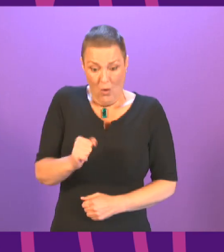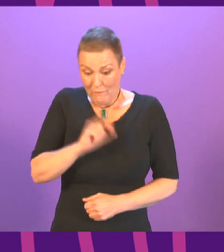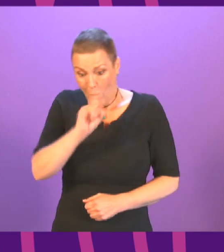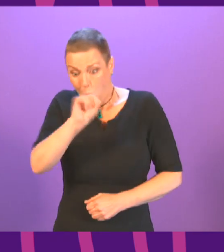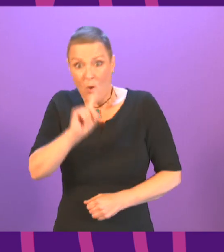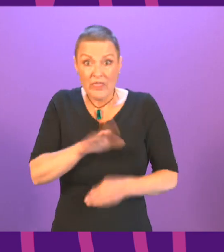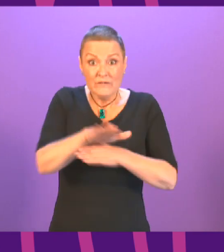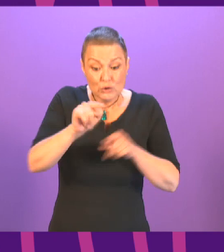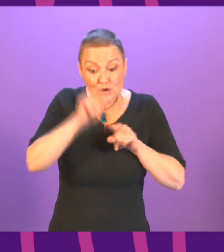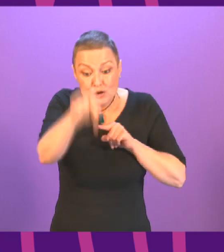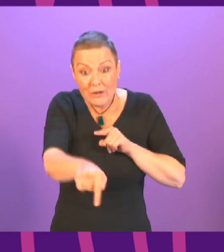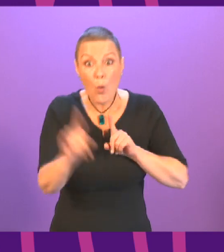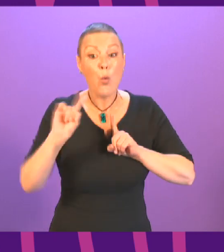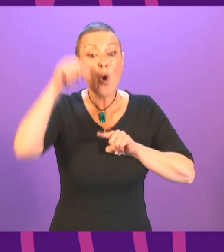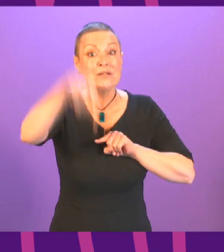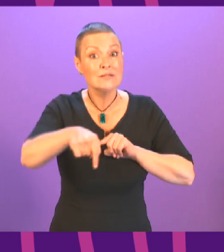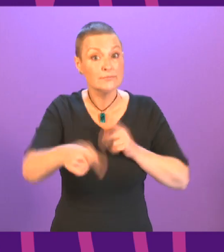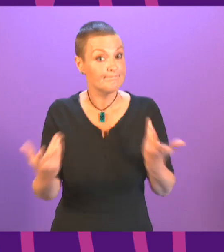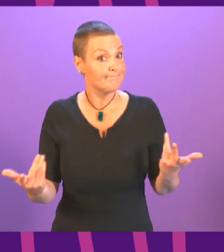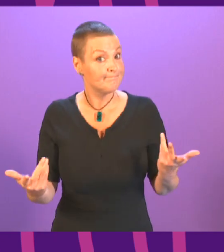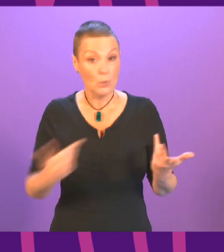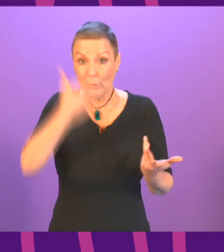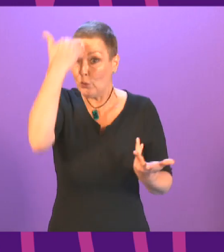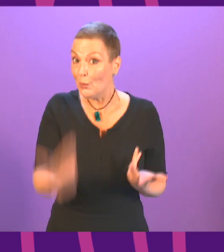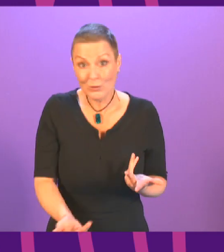However, I keep coming back to the point that it “might” lie ahead. The winter will